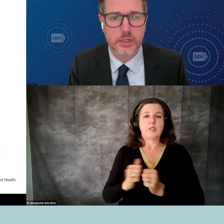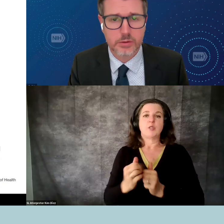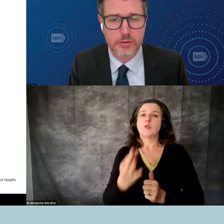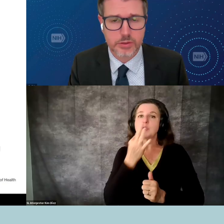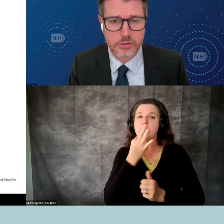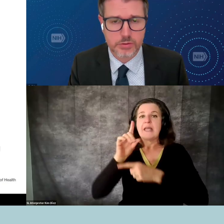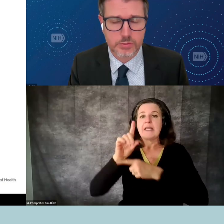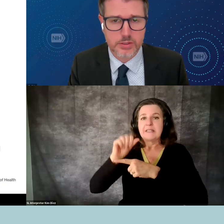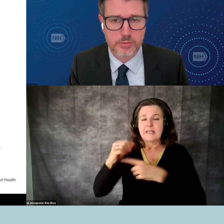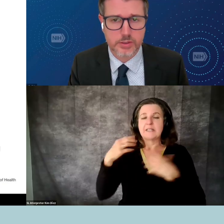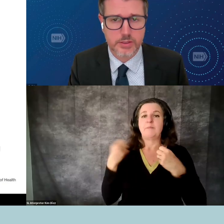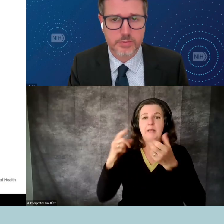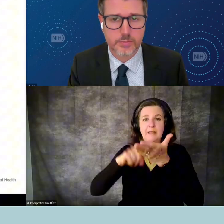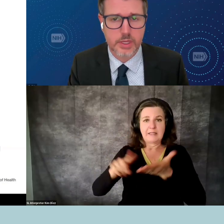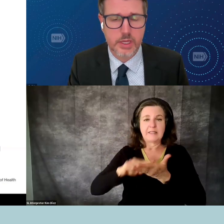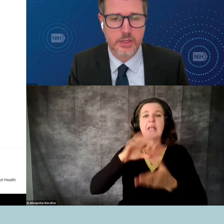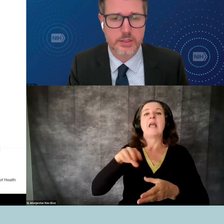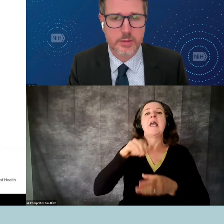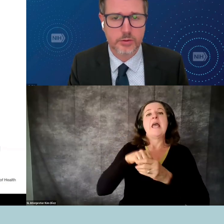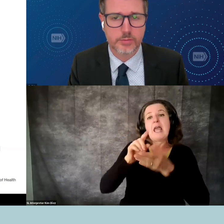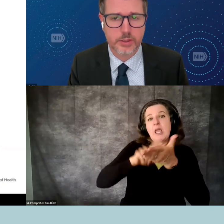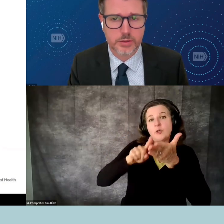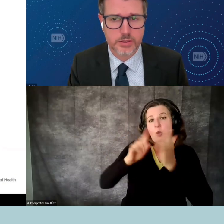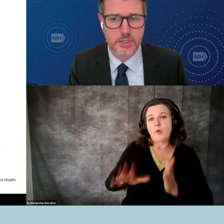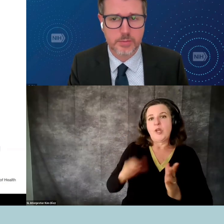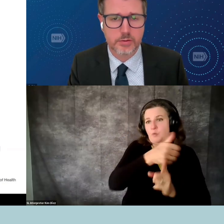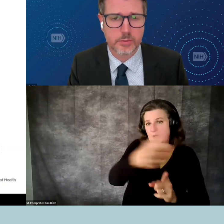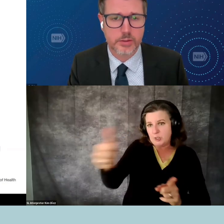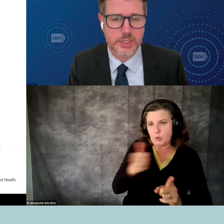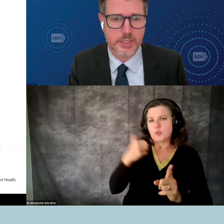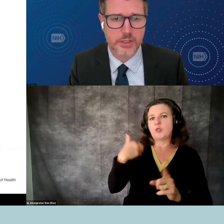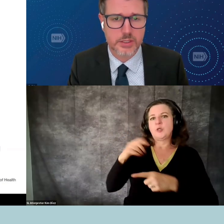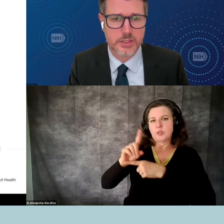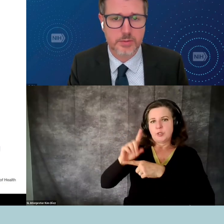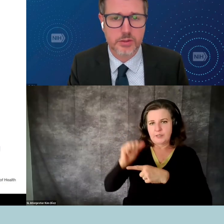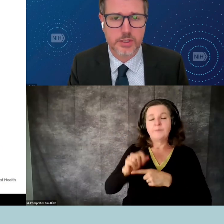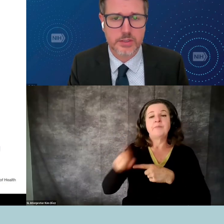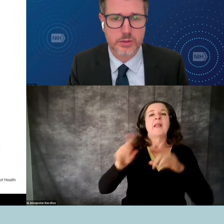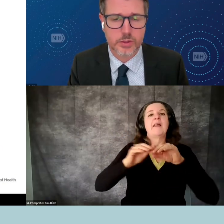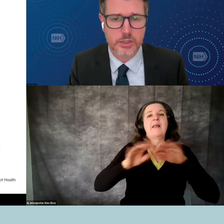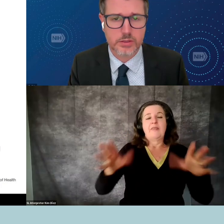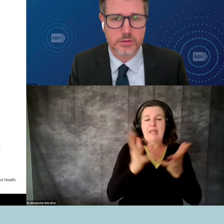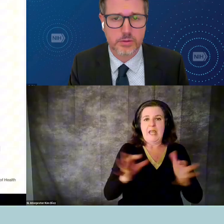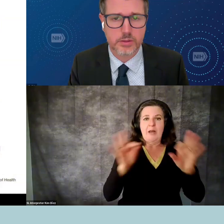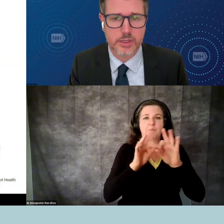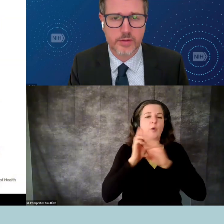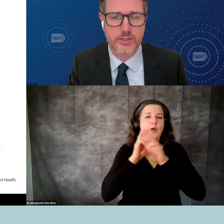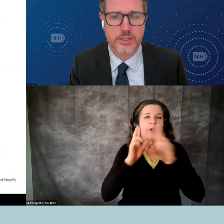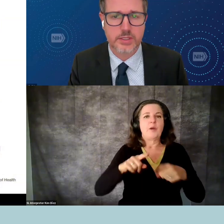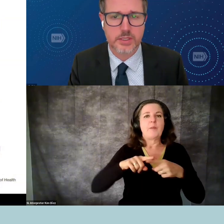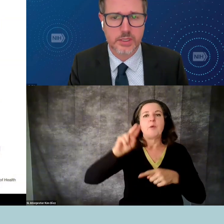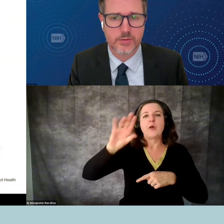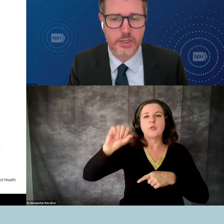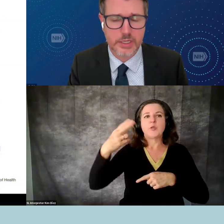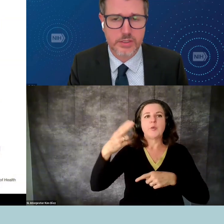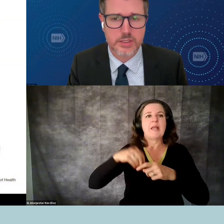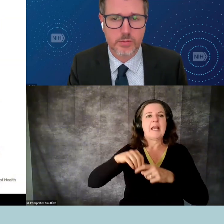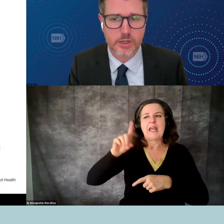including researchers with disabilities. The subgroup issued a seminal report to NIH in December 2022 that emphasized the need for an agency